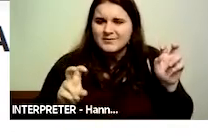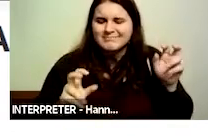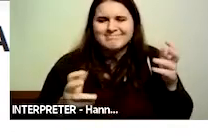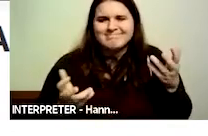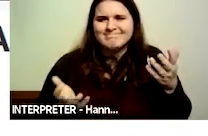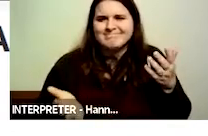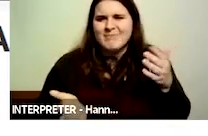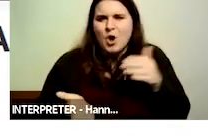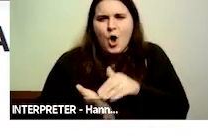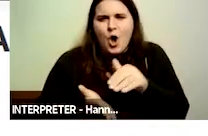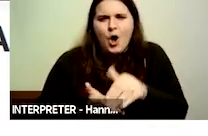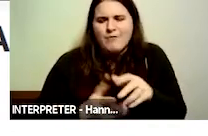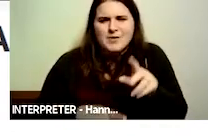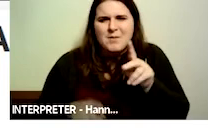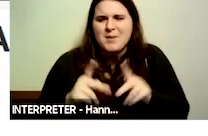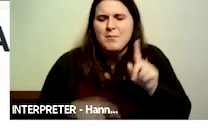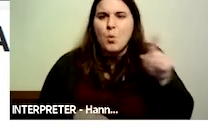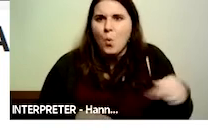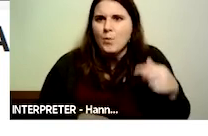end user communications and then use a security awareness.